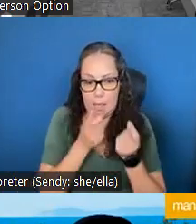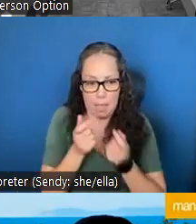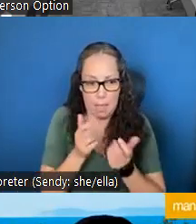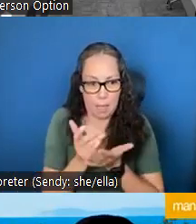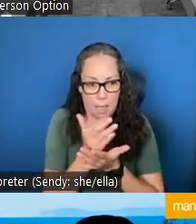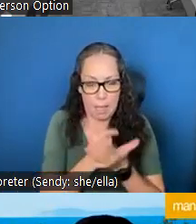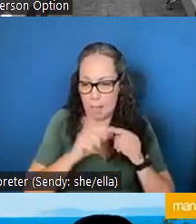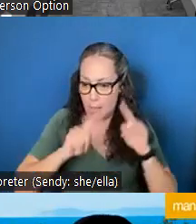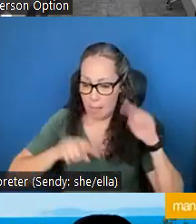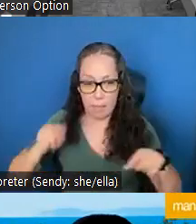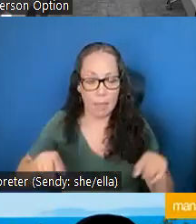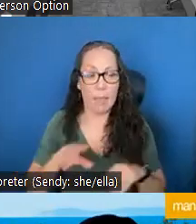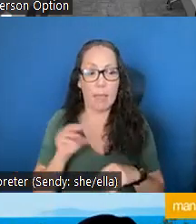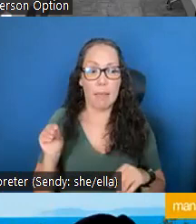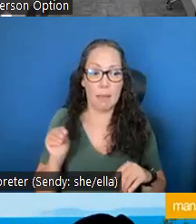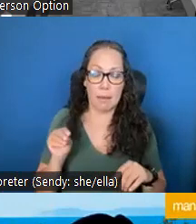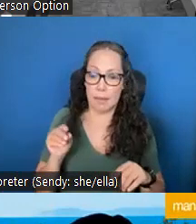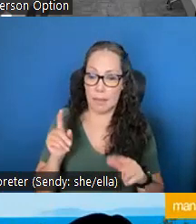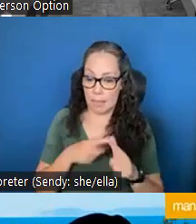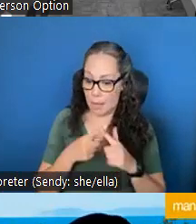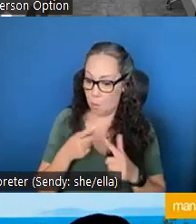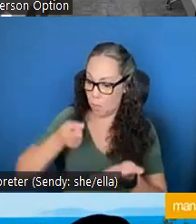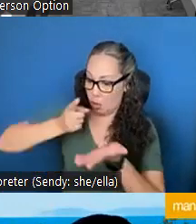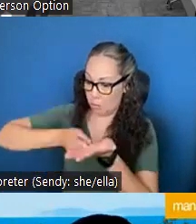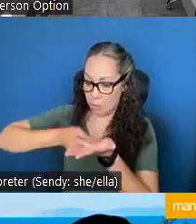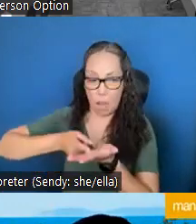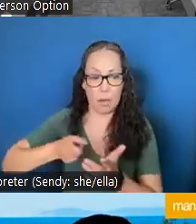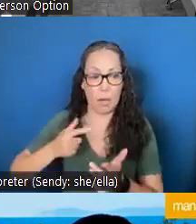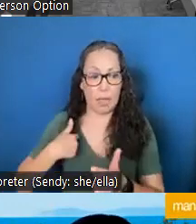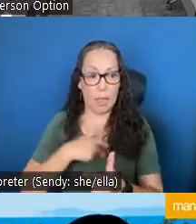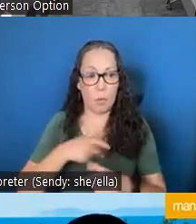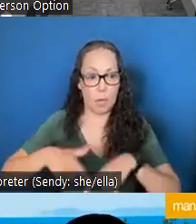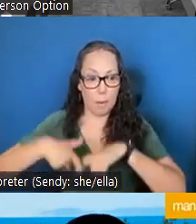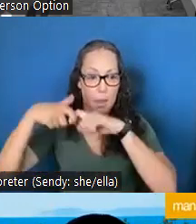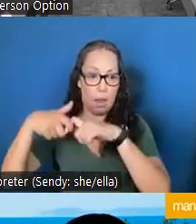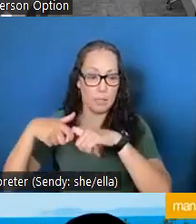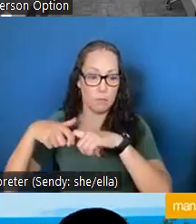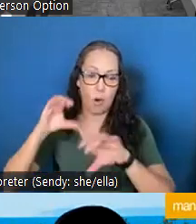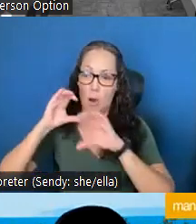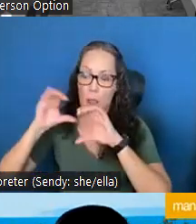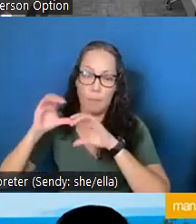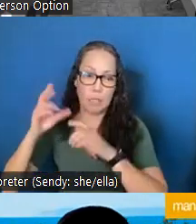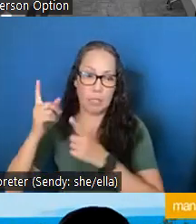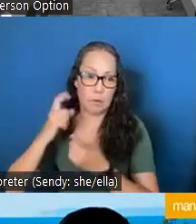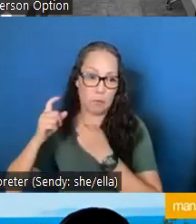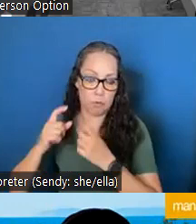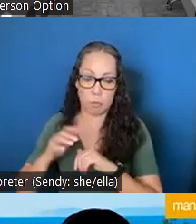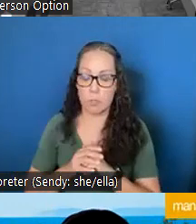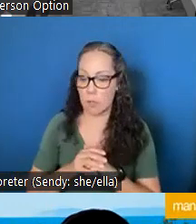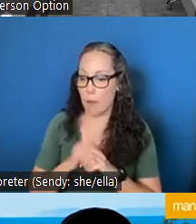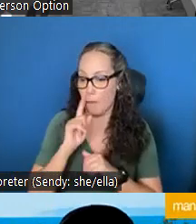and then once again we can pause for for comments and questions um in terms of capacity building um